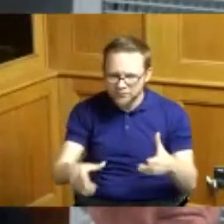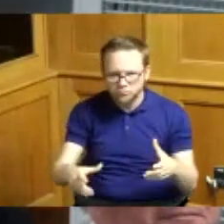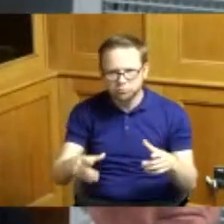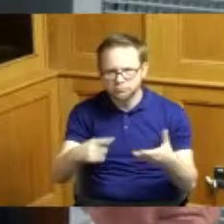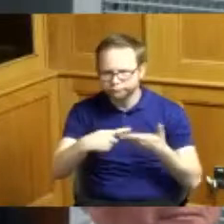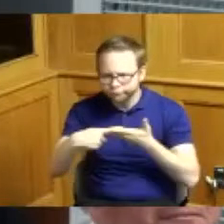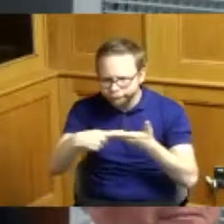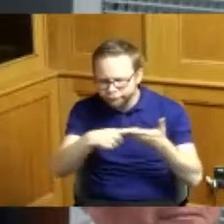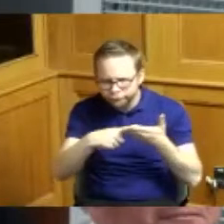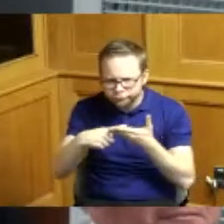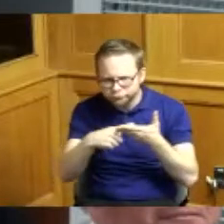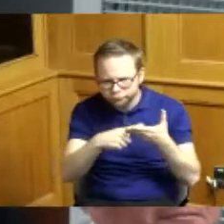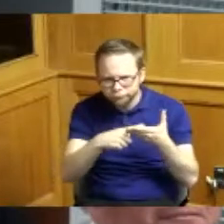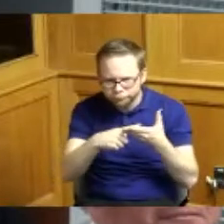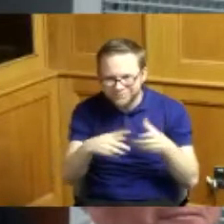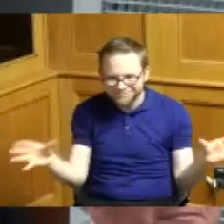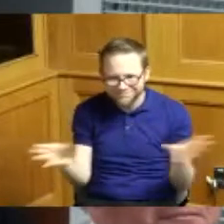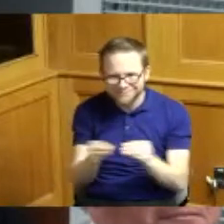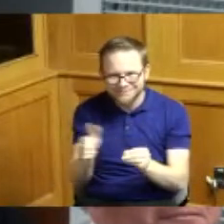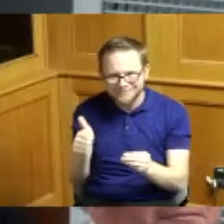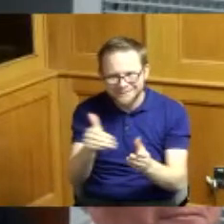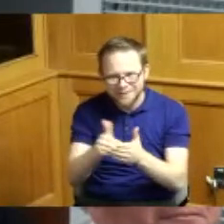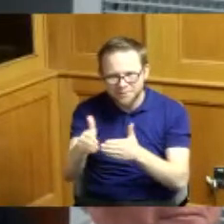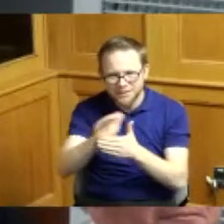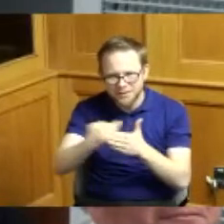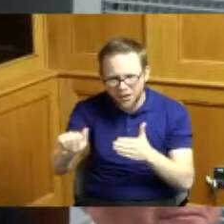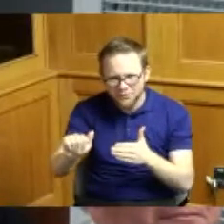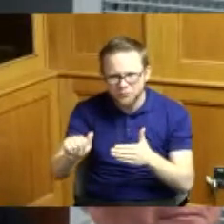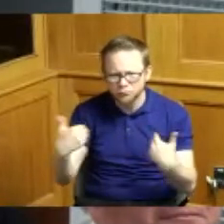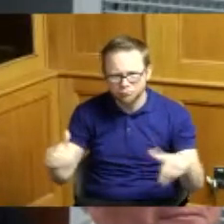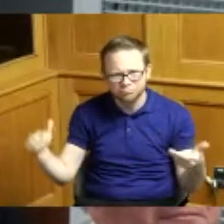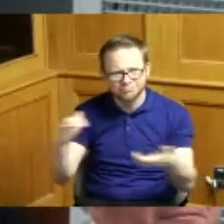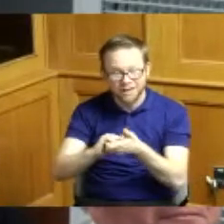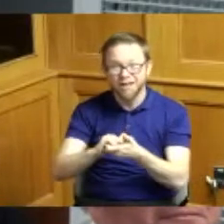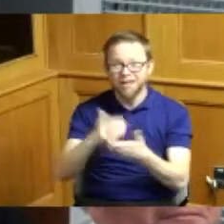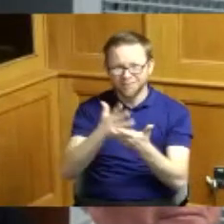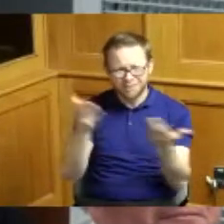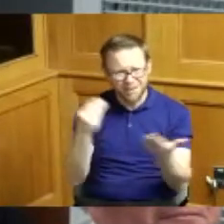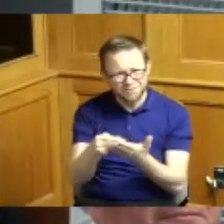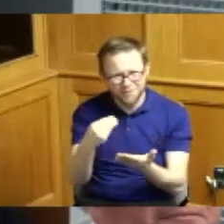10 million dollars that's a lot of money that's a lot of money that can buy a whole bunch of